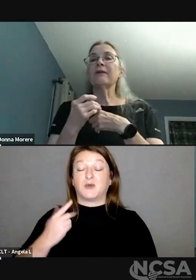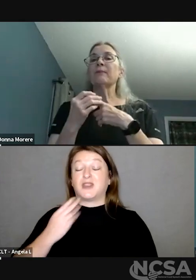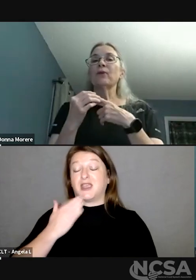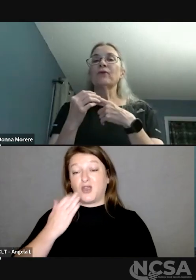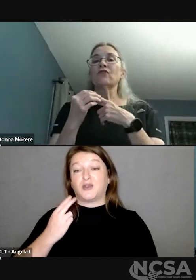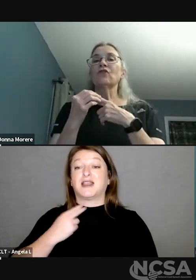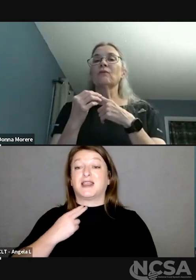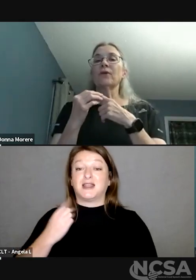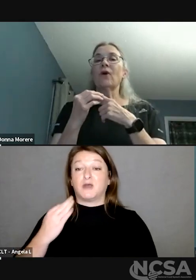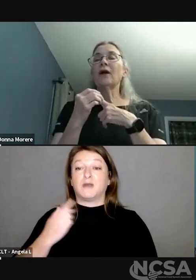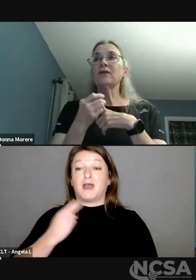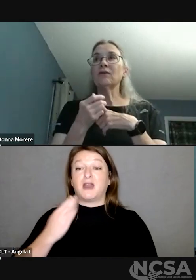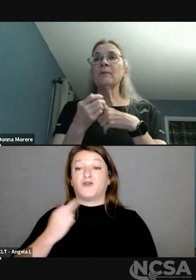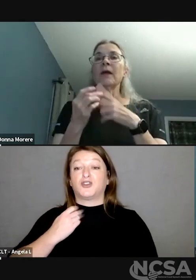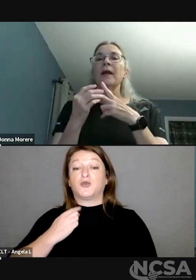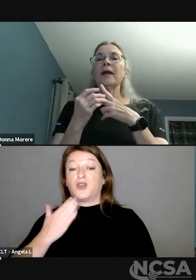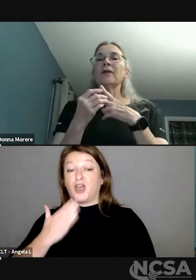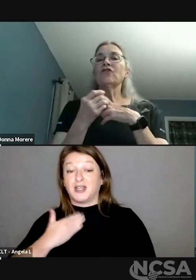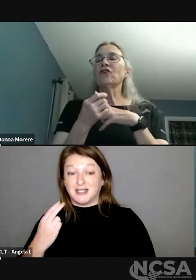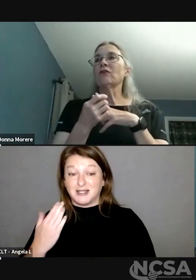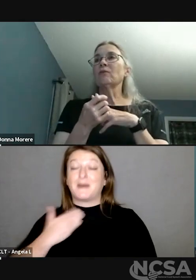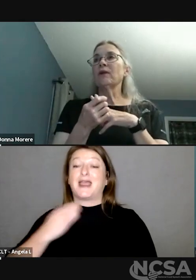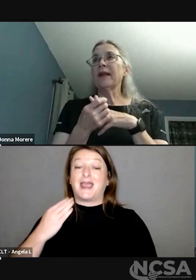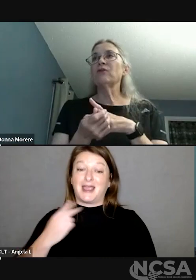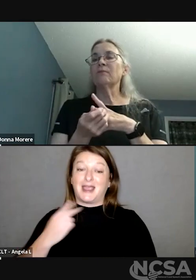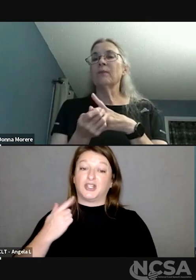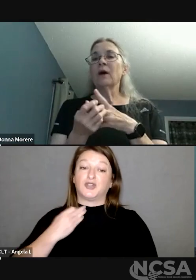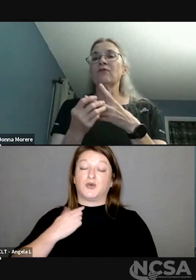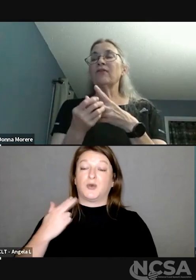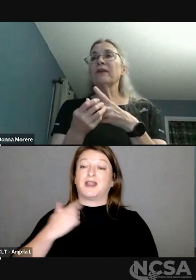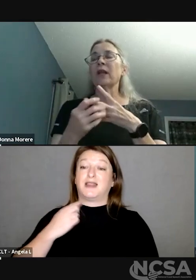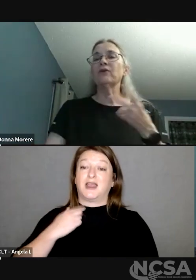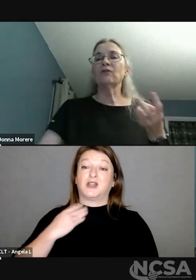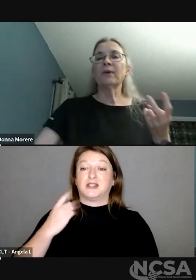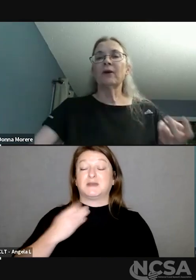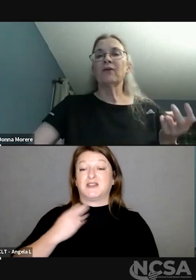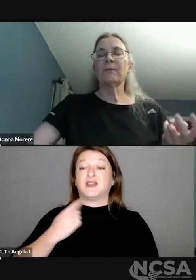for both children with autism and children with language and specific language impairments.